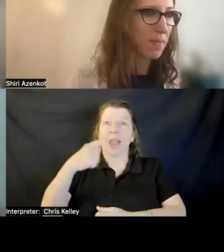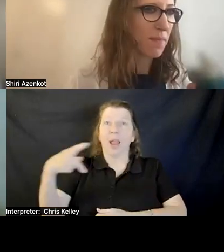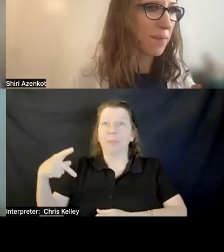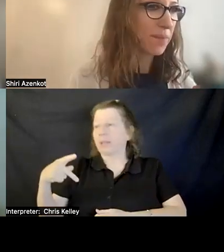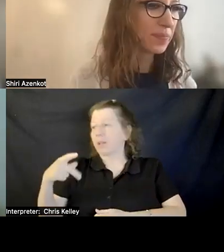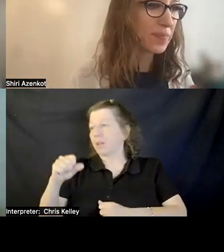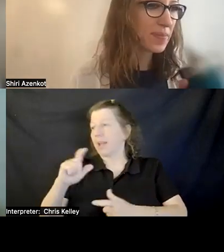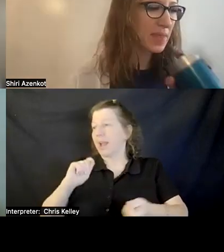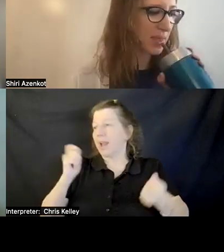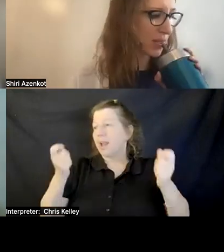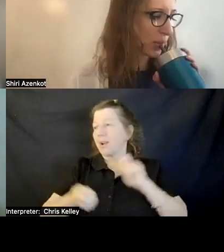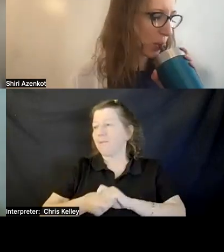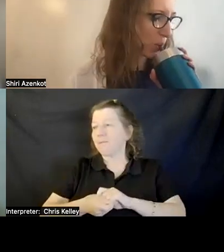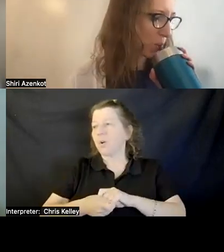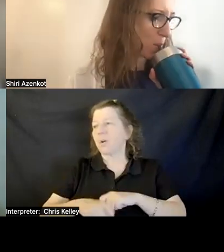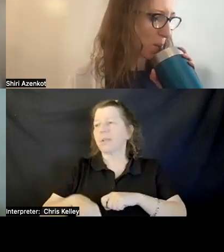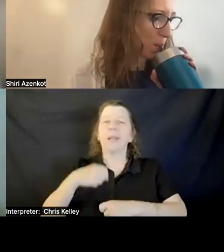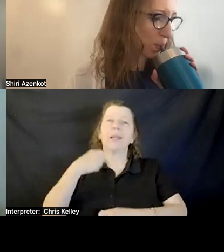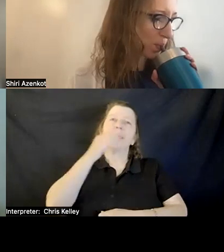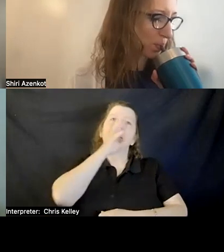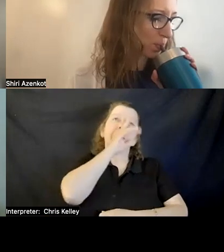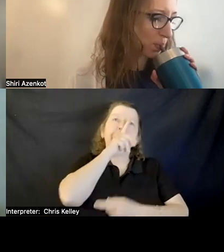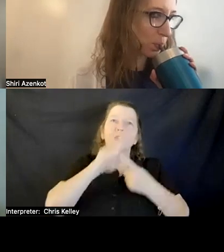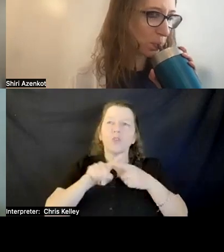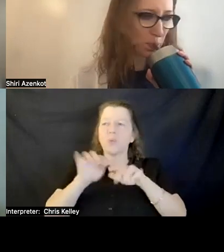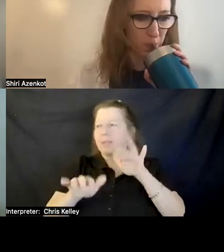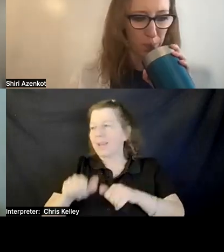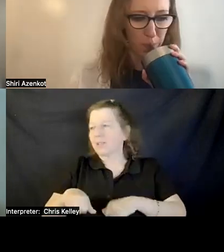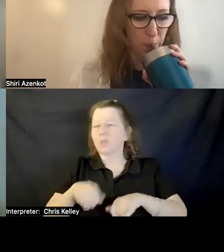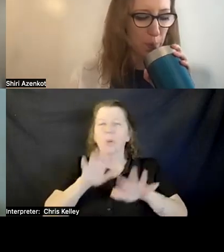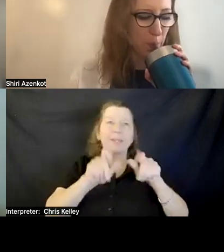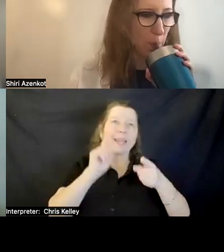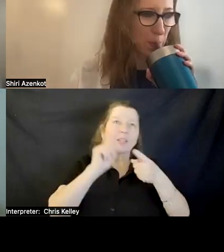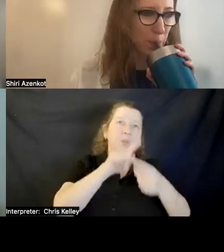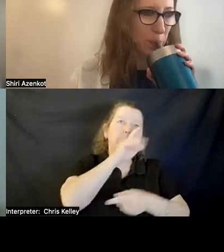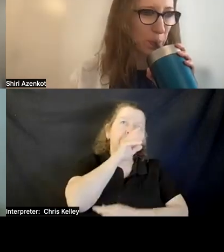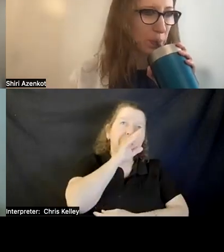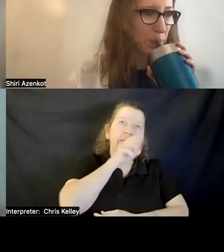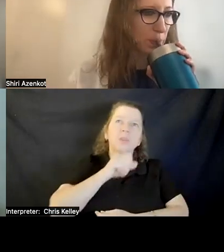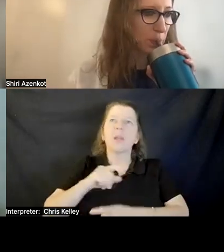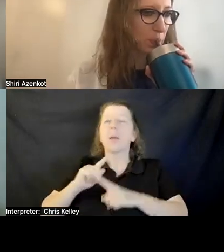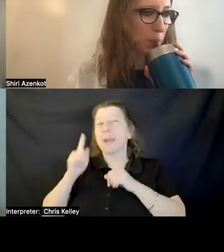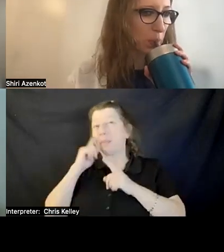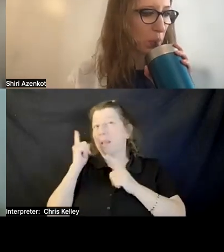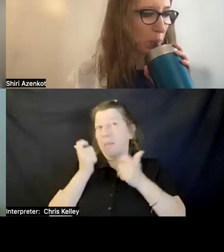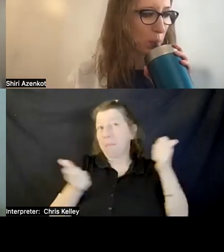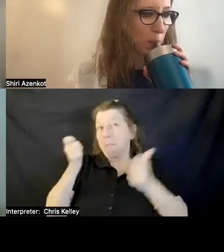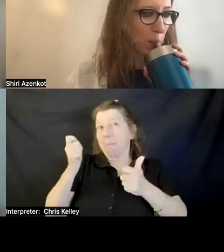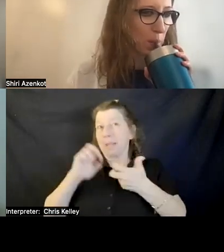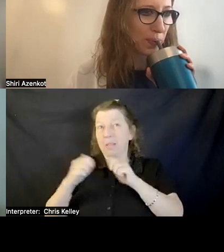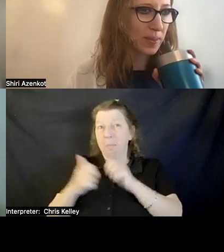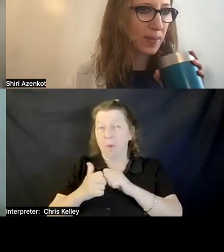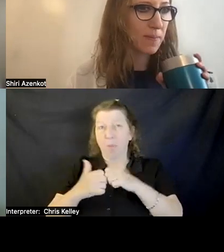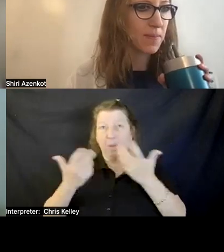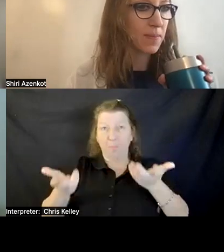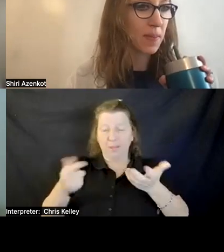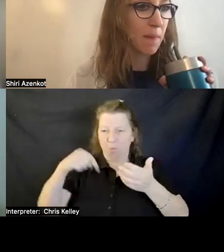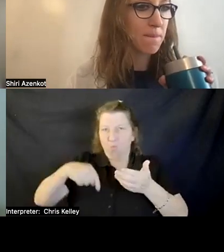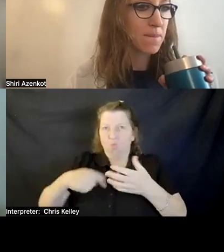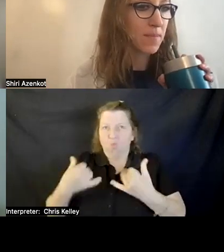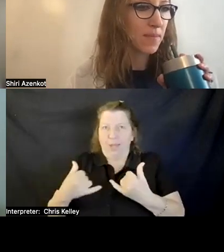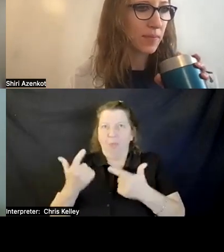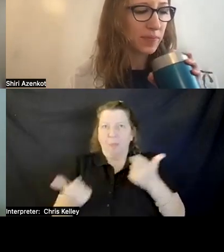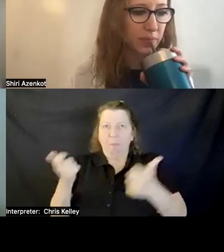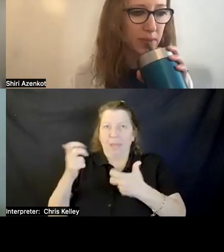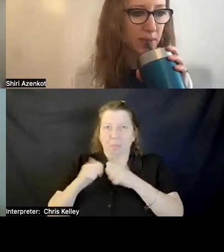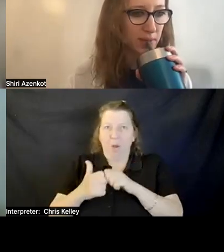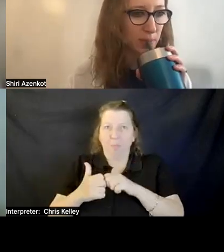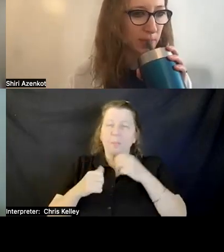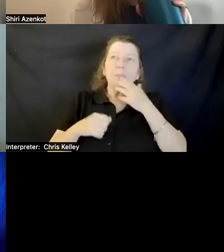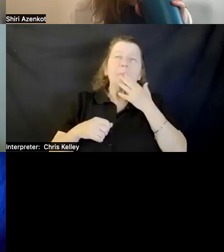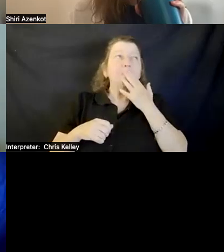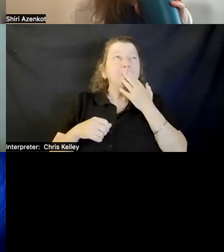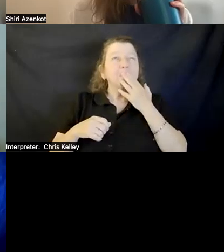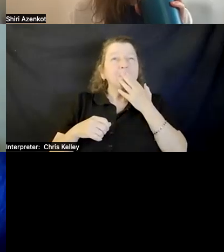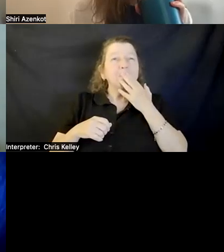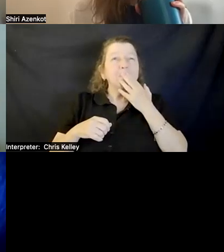speech to text or text to speech. But the many problems in Exar -- Exar -- XR, it is imagine.